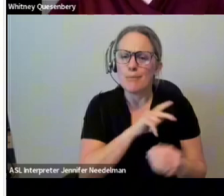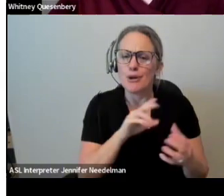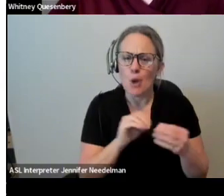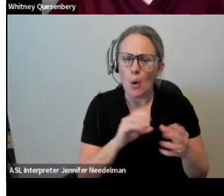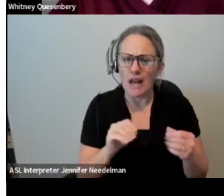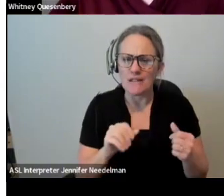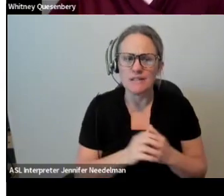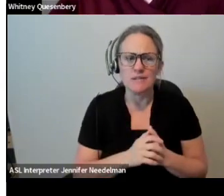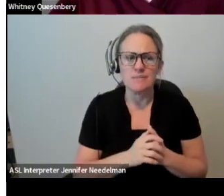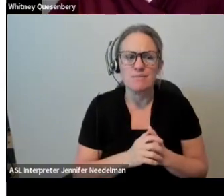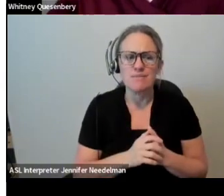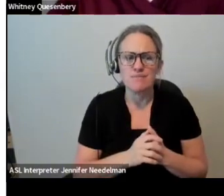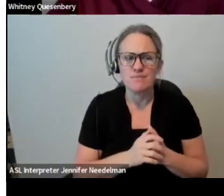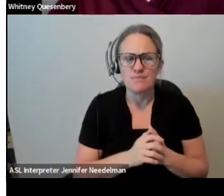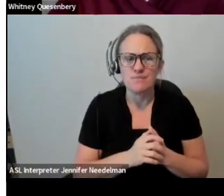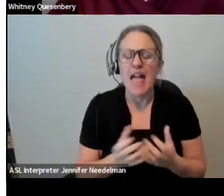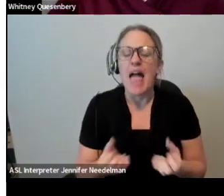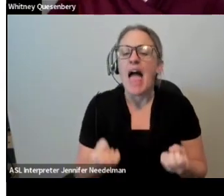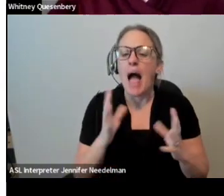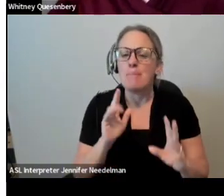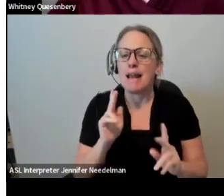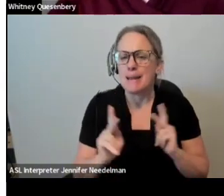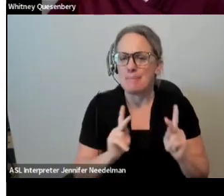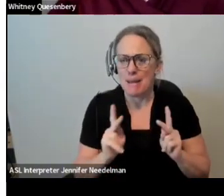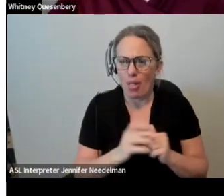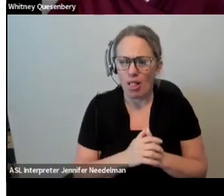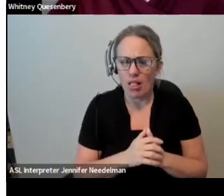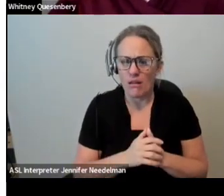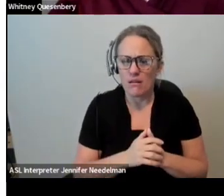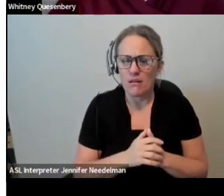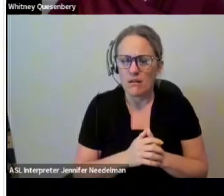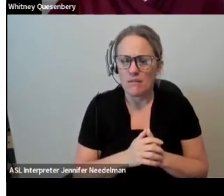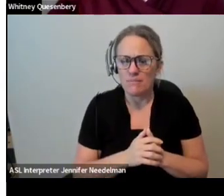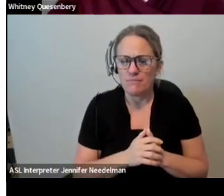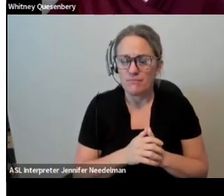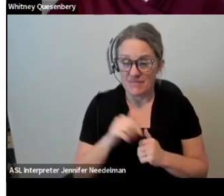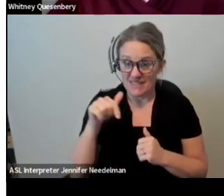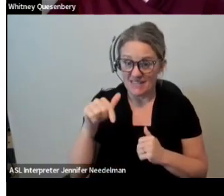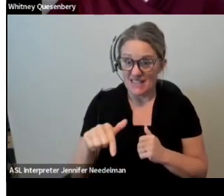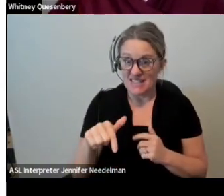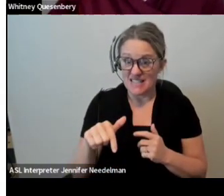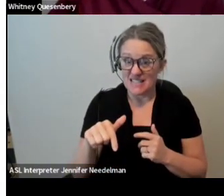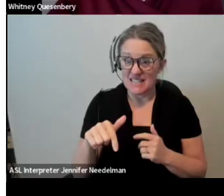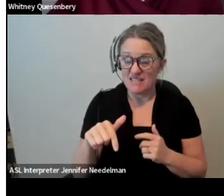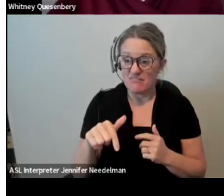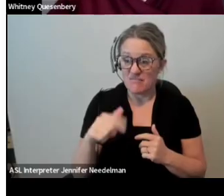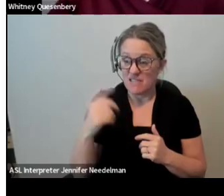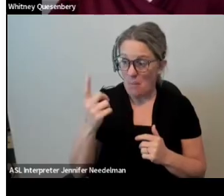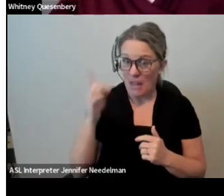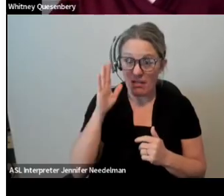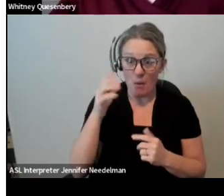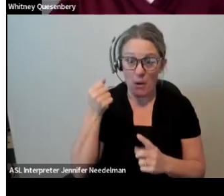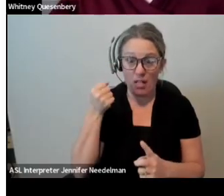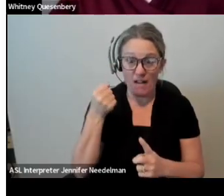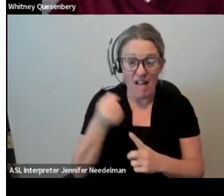smaller audiences, but to understand things like, is this largely something that affects older people, younger people?